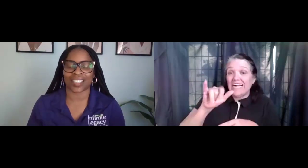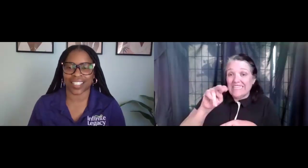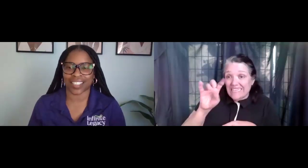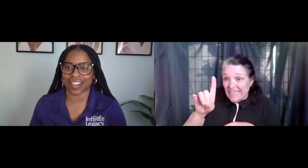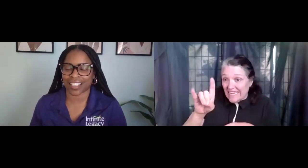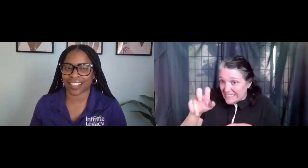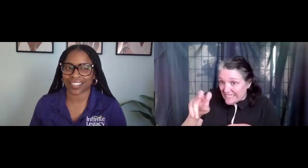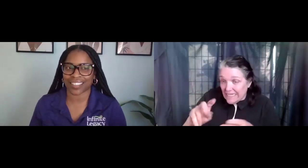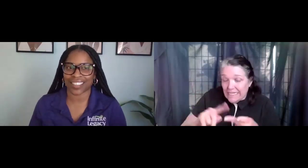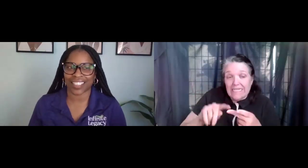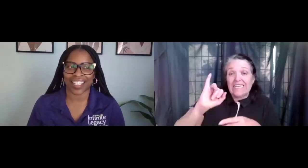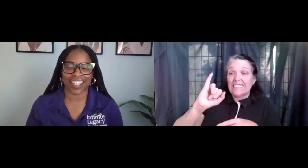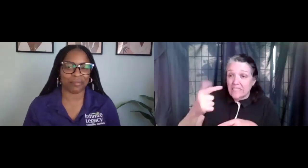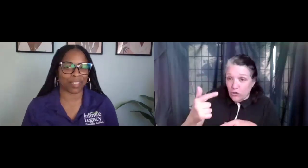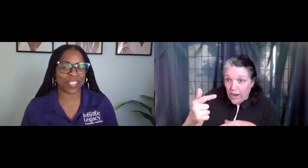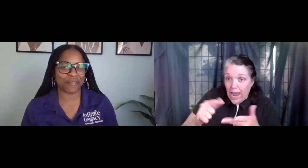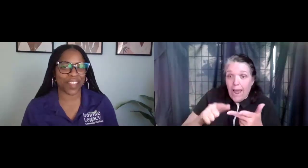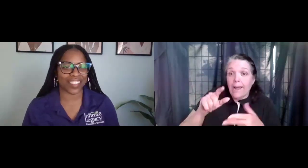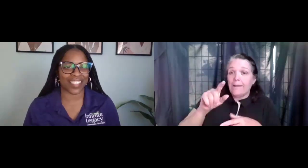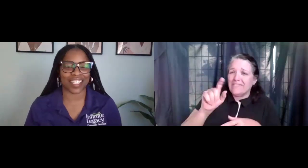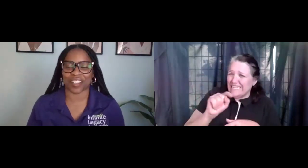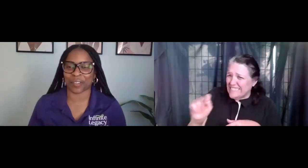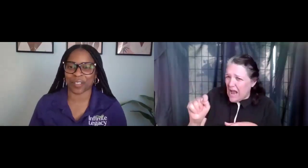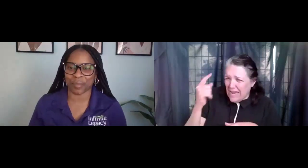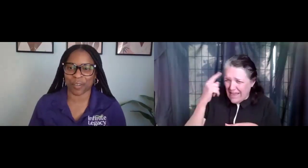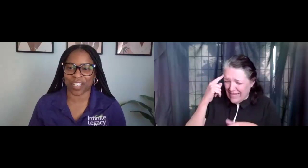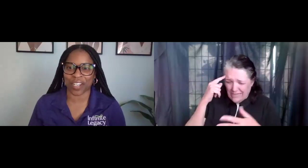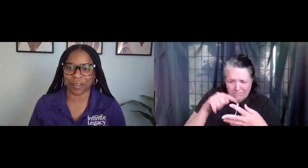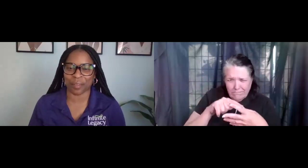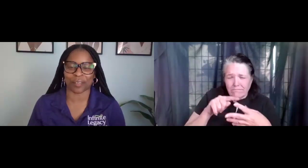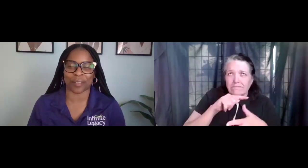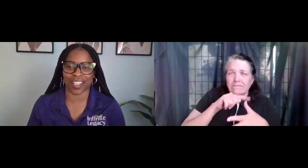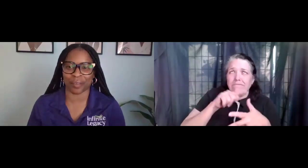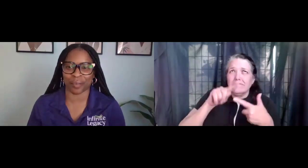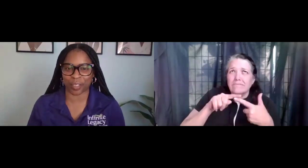a TikTok. And I believe that is it. I know there's more to come with the way the world